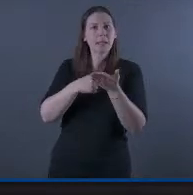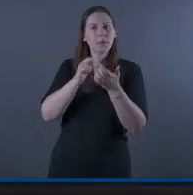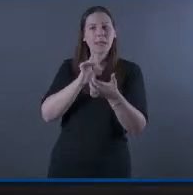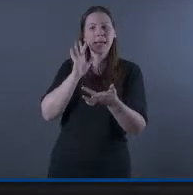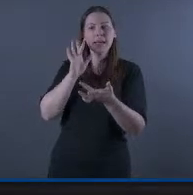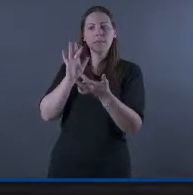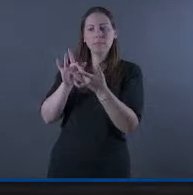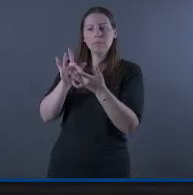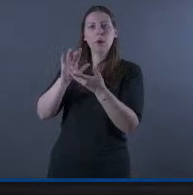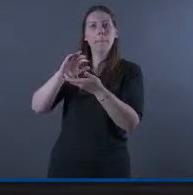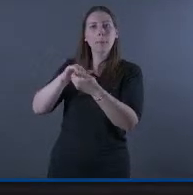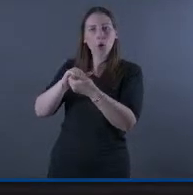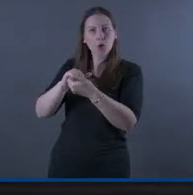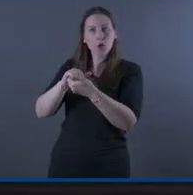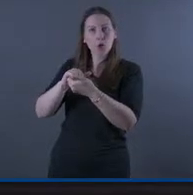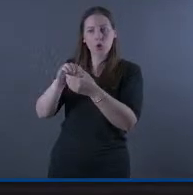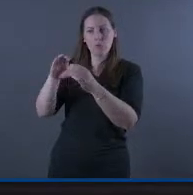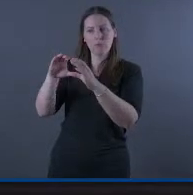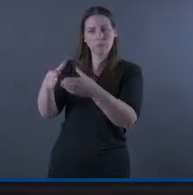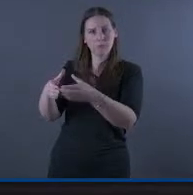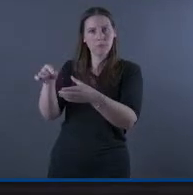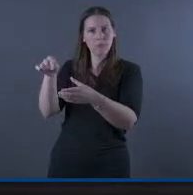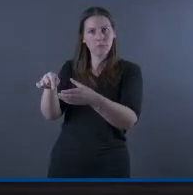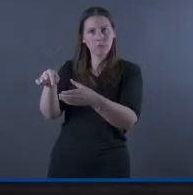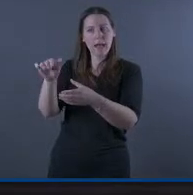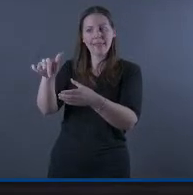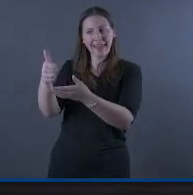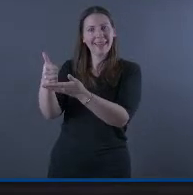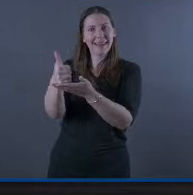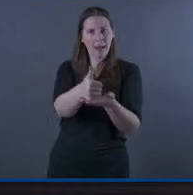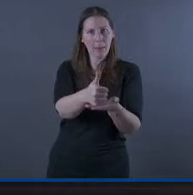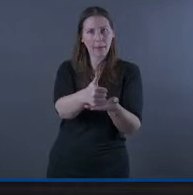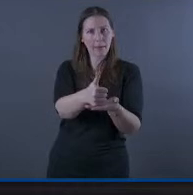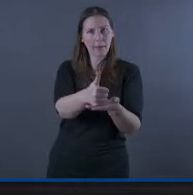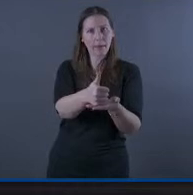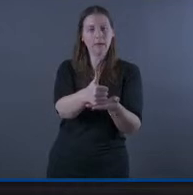sometimes it's just connecting those helpers and those organizations with the resources